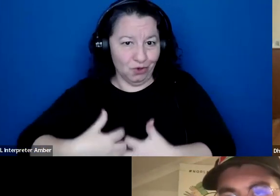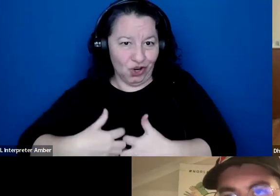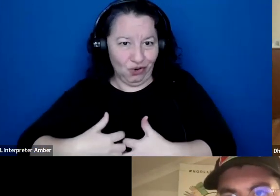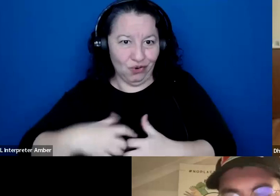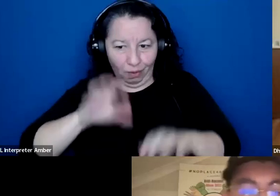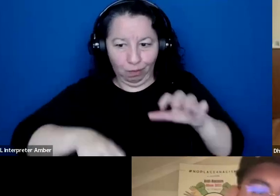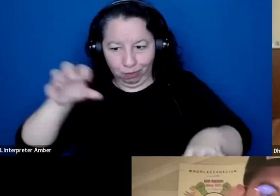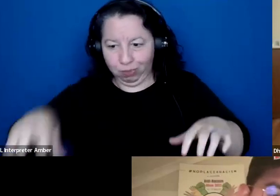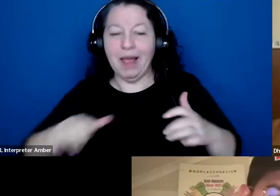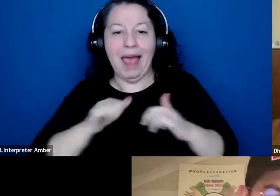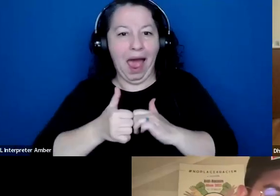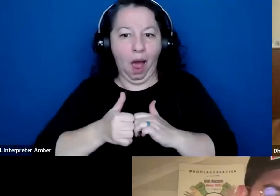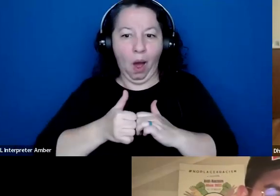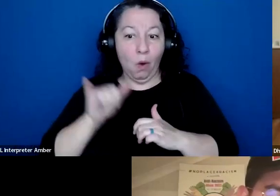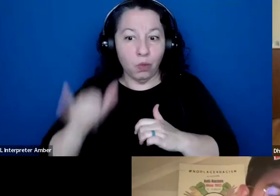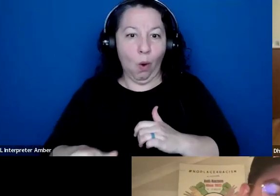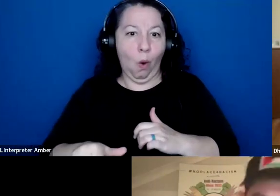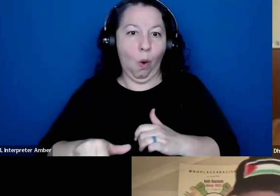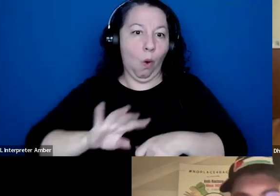how those emissions themselves are really huge.